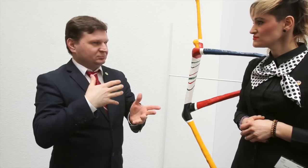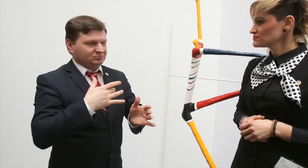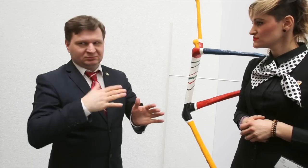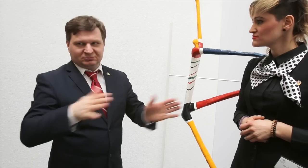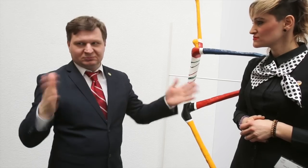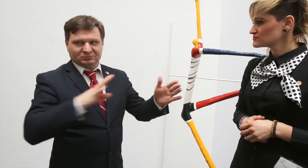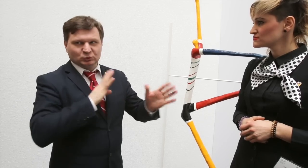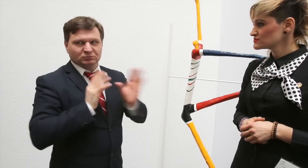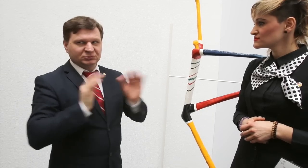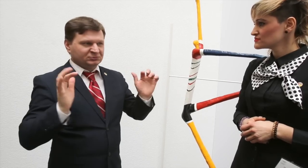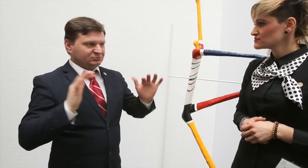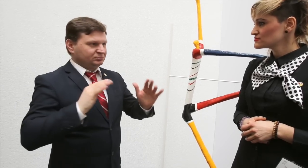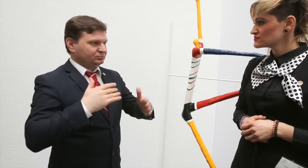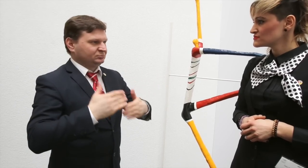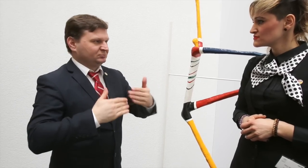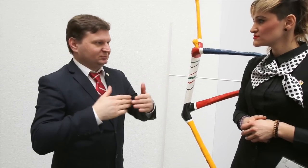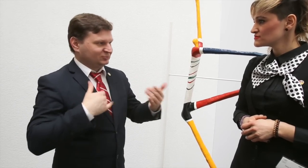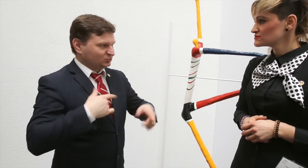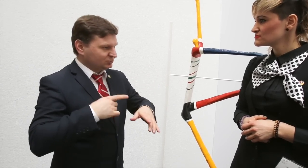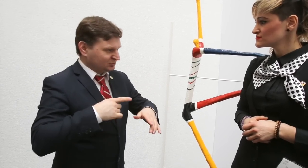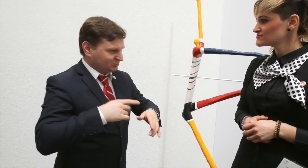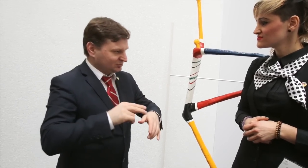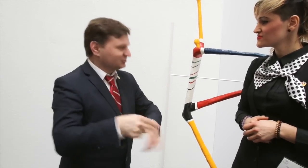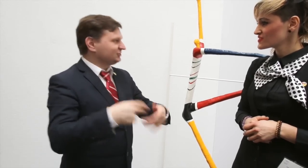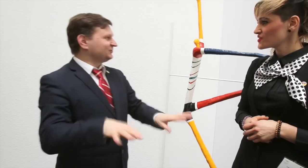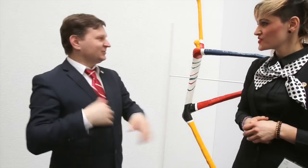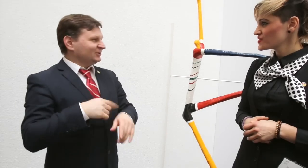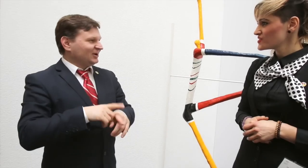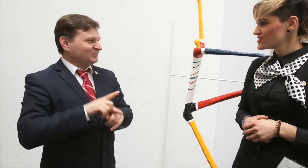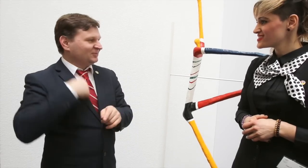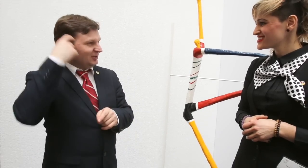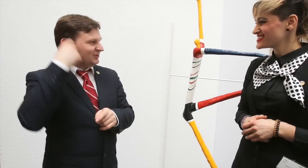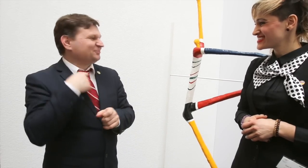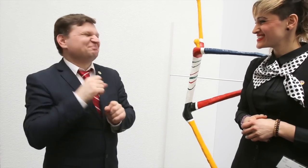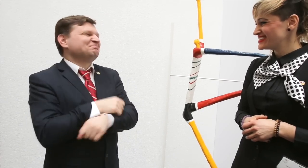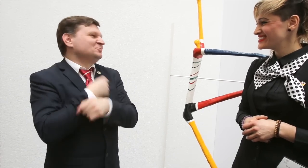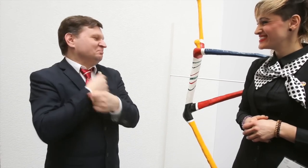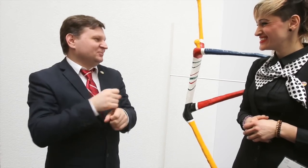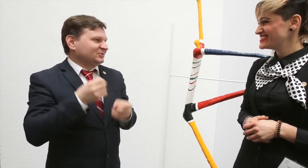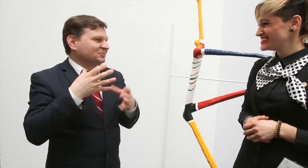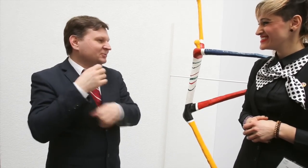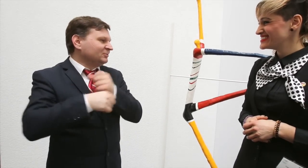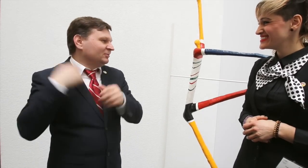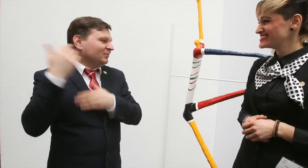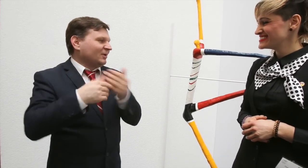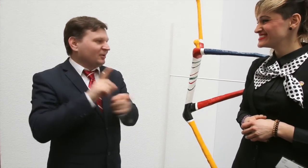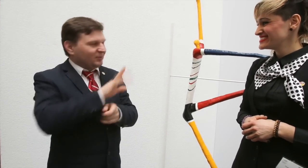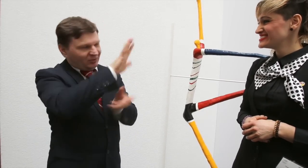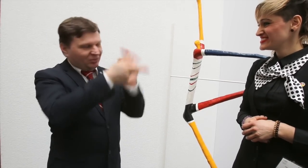At 13:30 (1:30 pm) on 8 March 2016. The ICSD board had a meeting, and we were unsure of what to expect. In my mind, I felt this was an